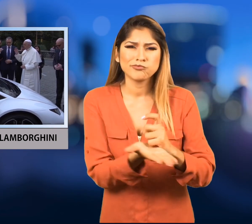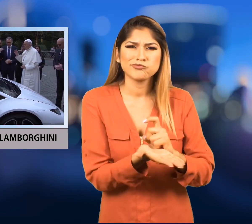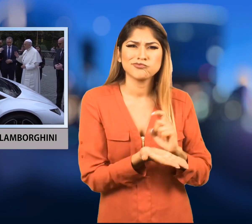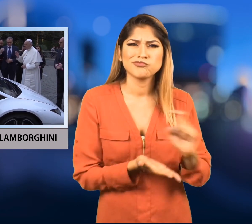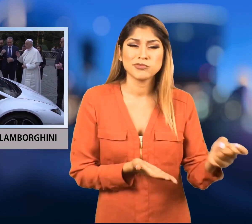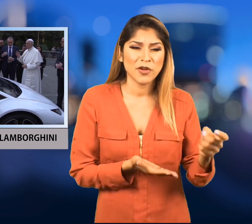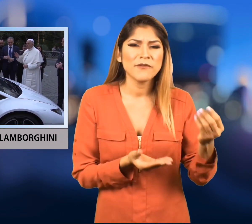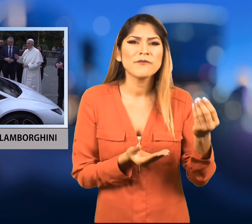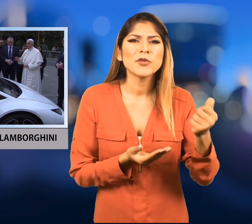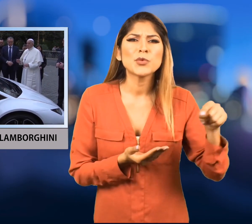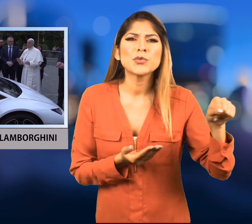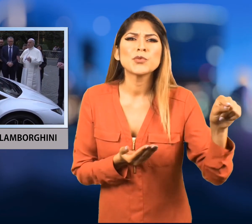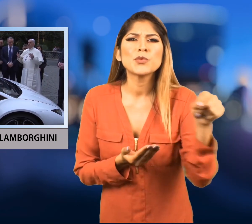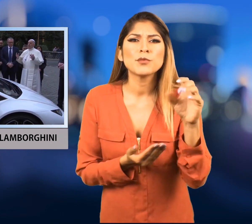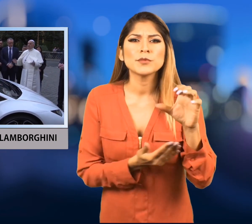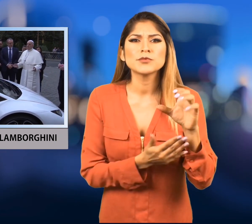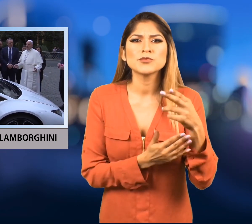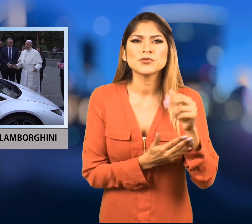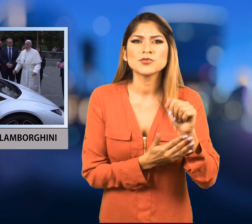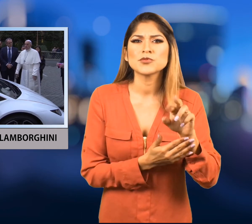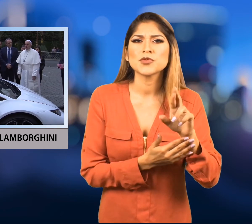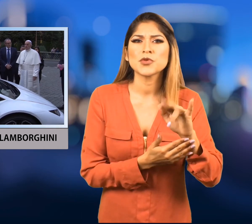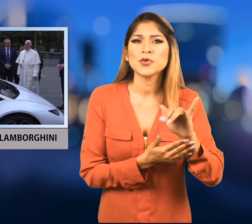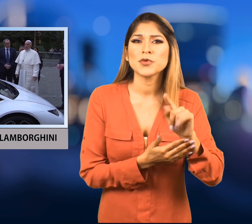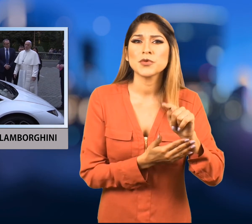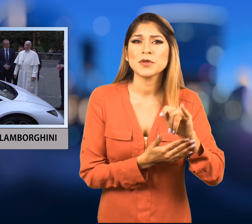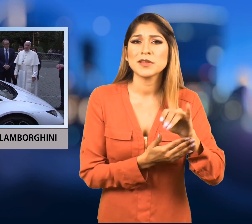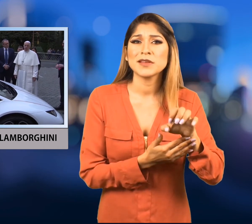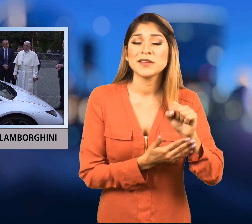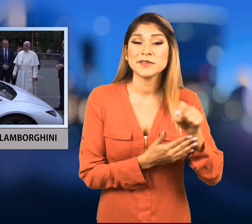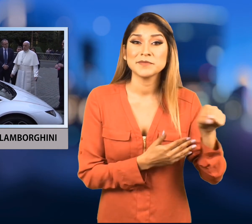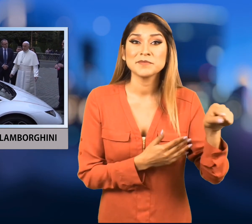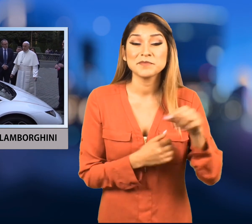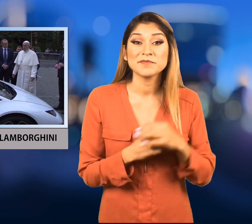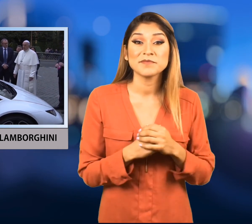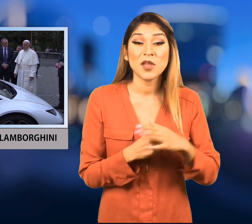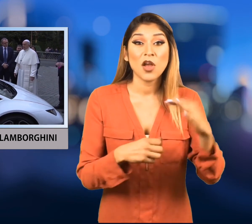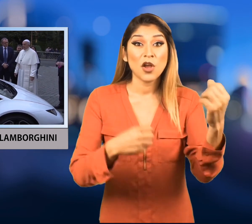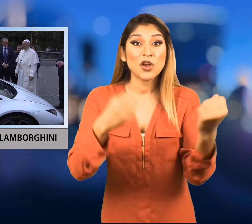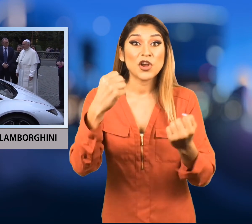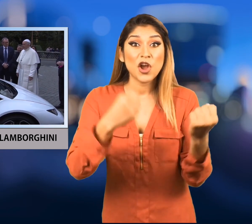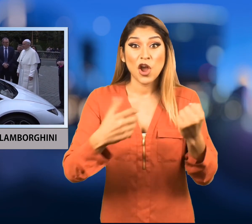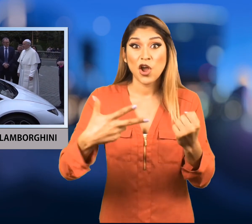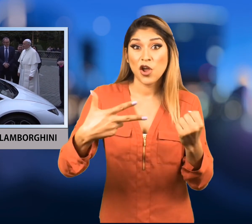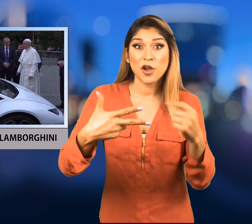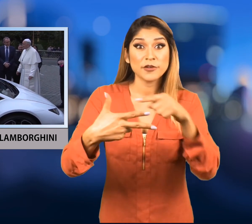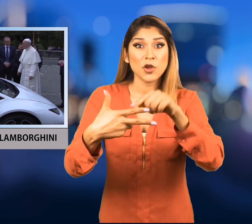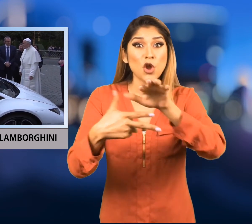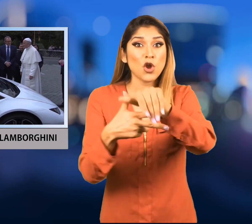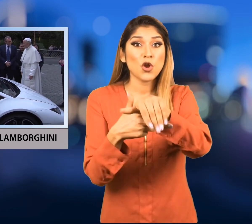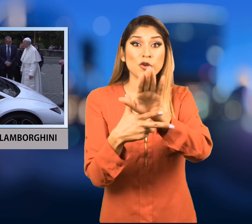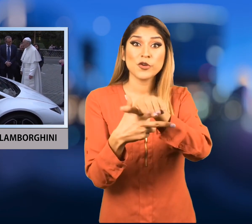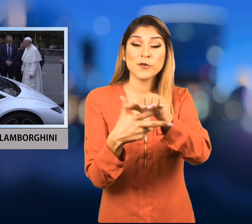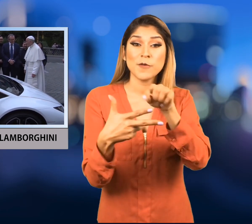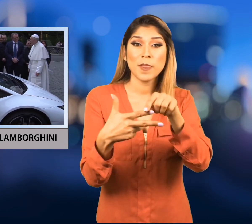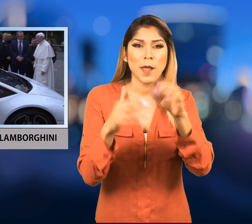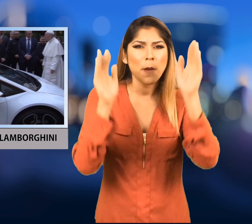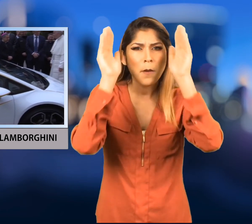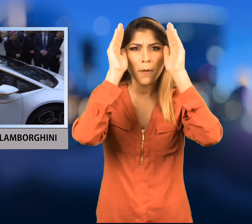for several charities. Pope Francis even signed